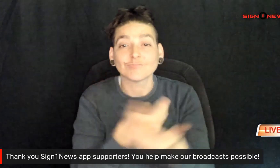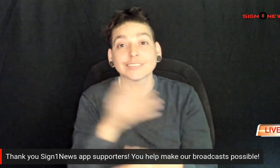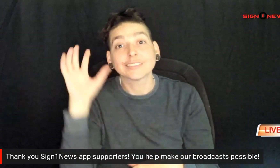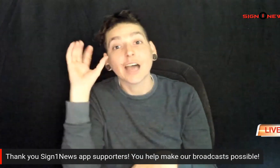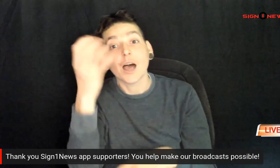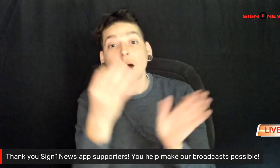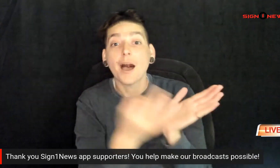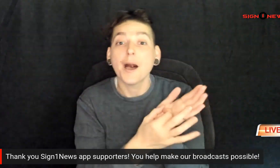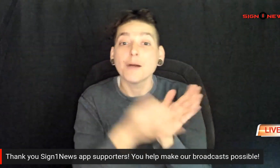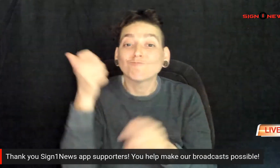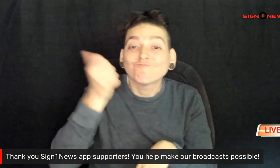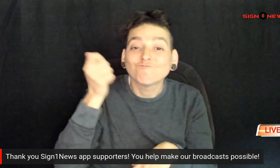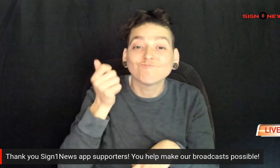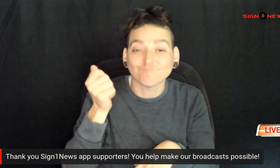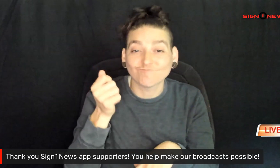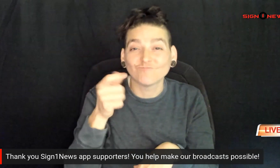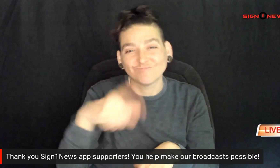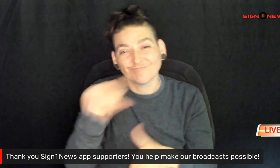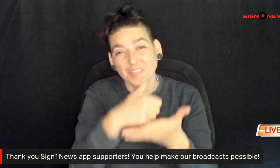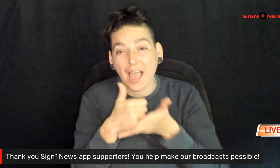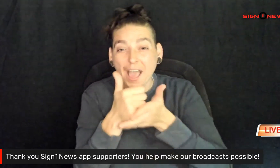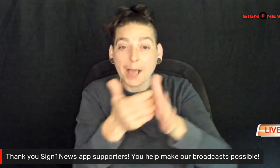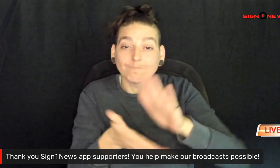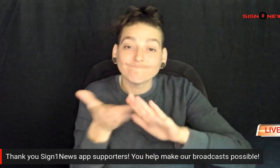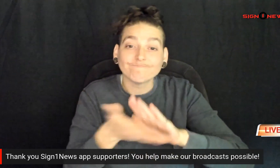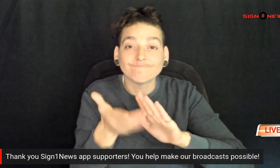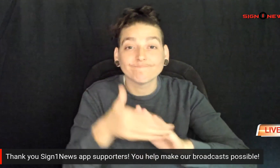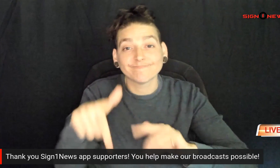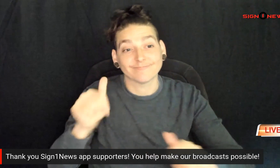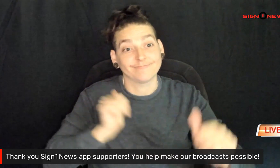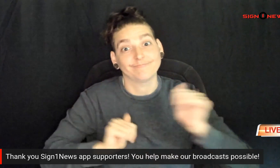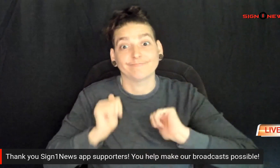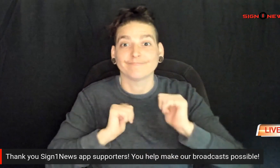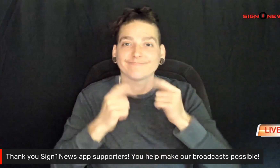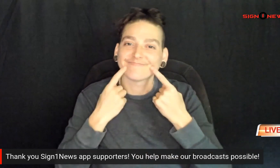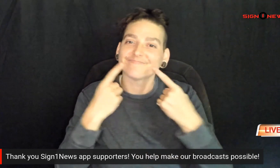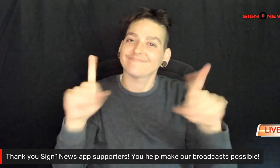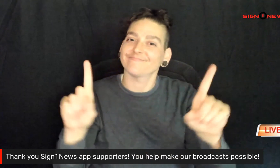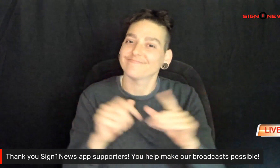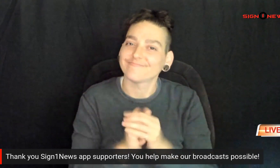a big thank you to our Sign1News app supporters you help make this broadcast happen